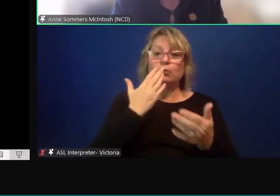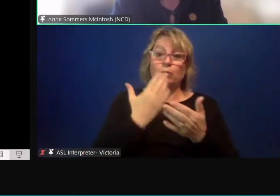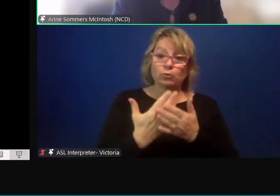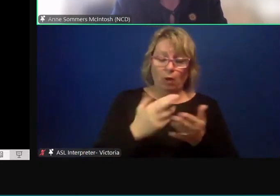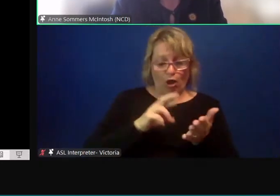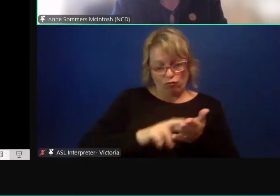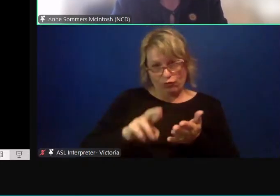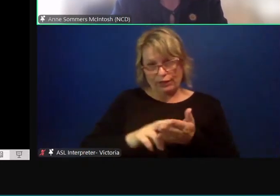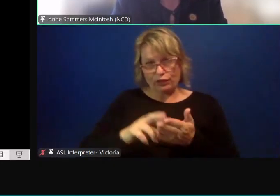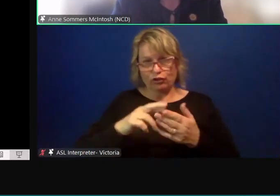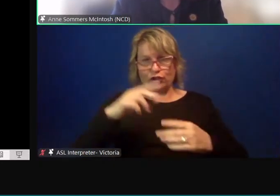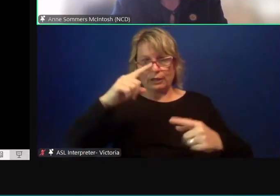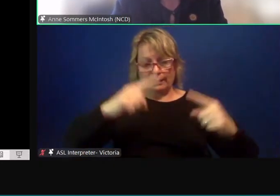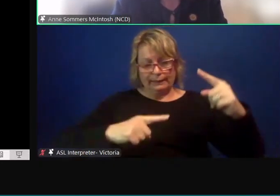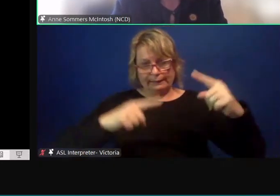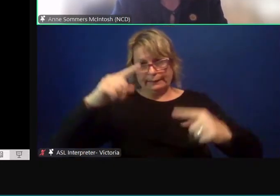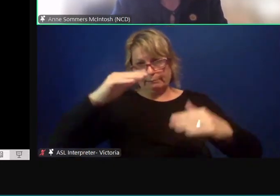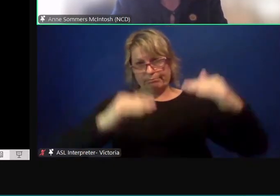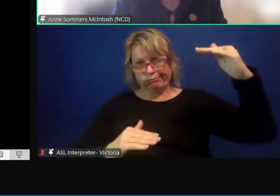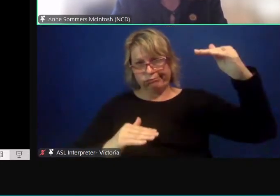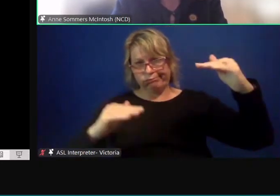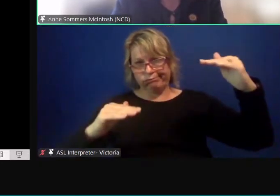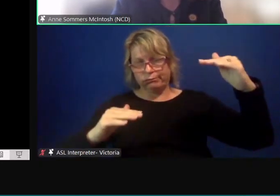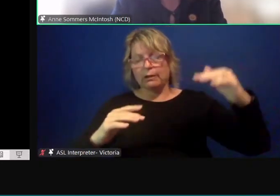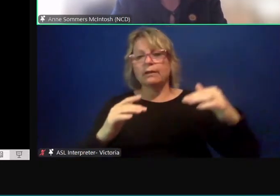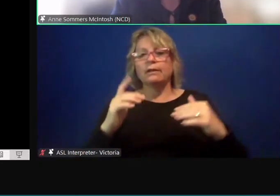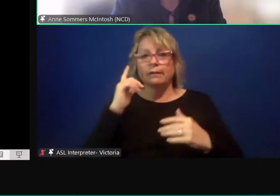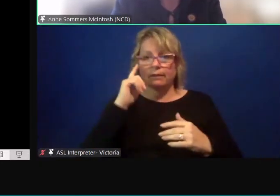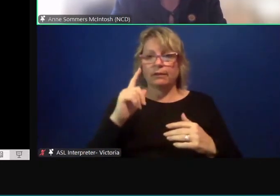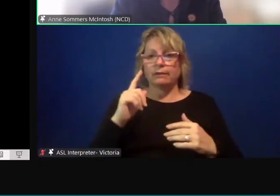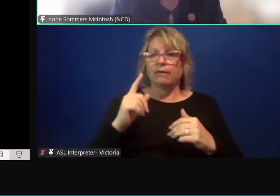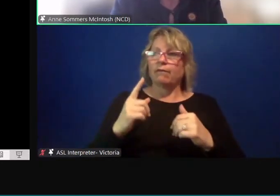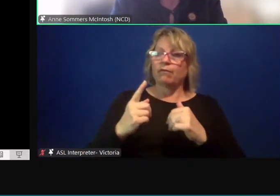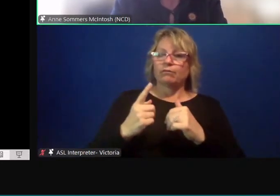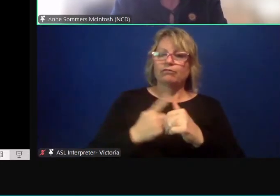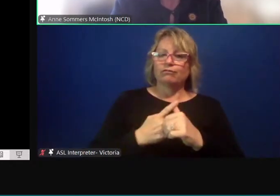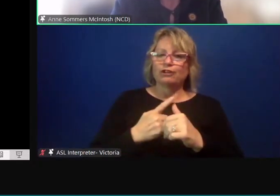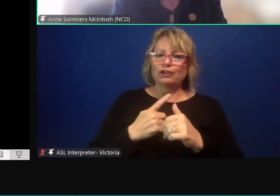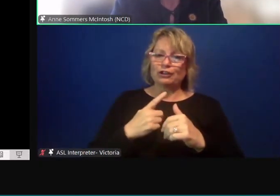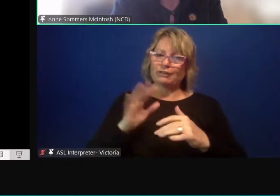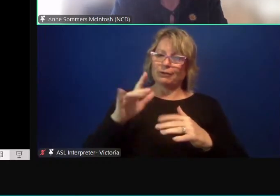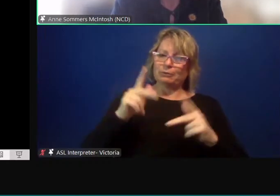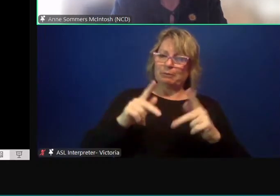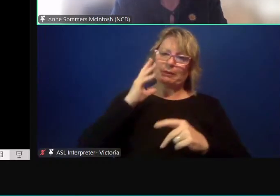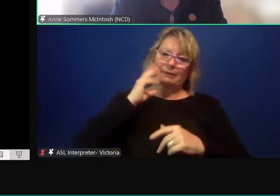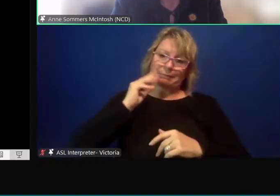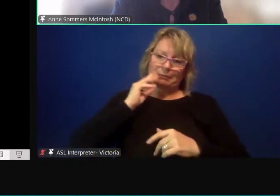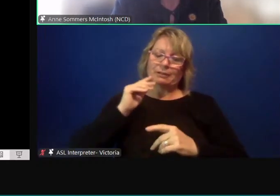which we heard overwhelming amounts of firsthand accounts of, not to mention Andres's own war